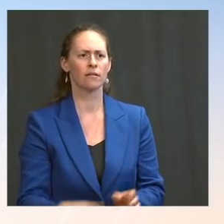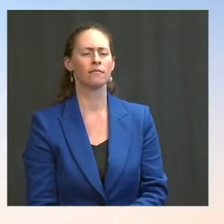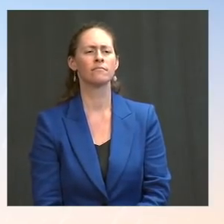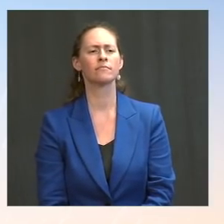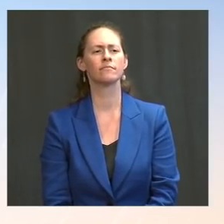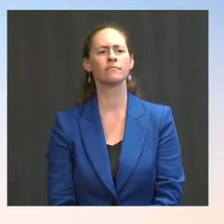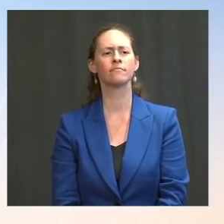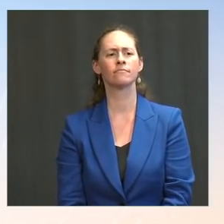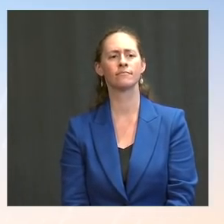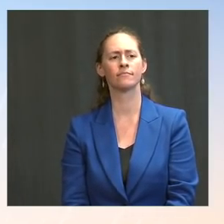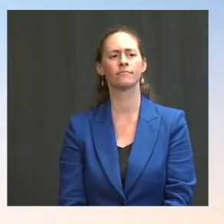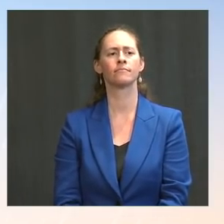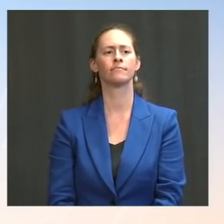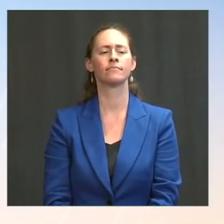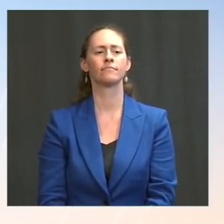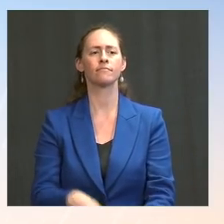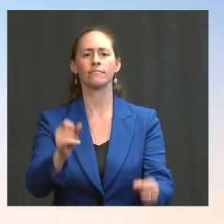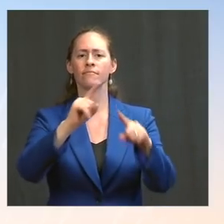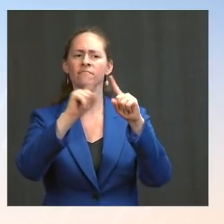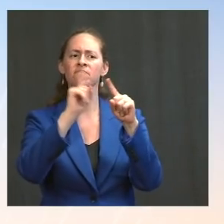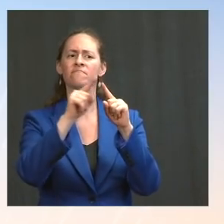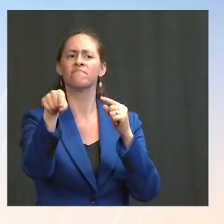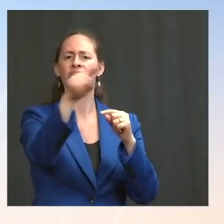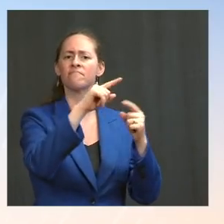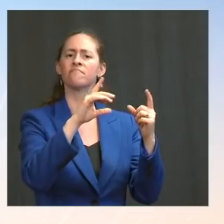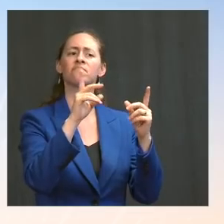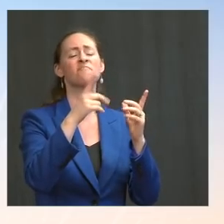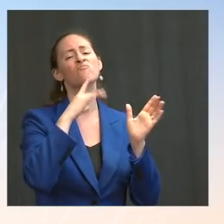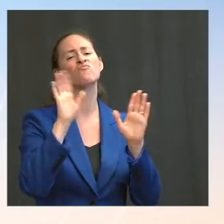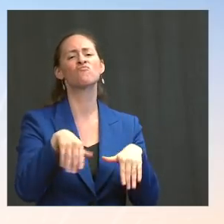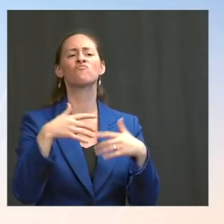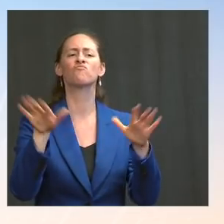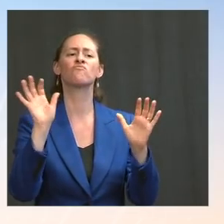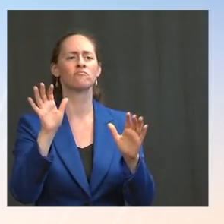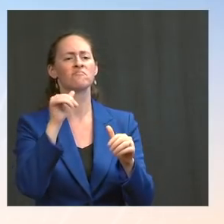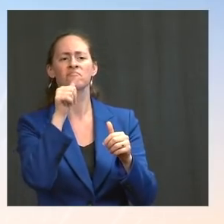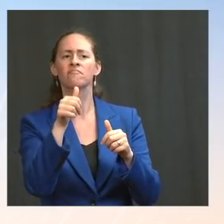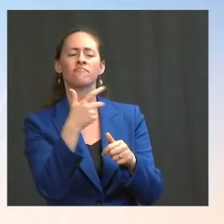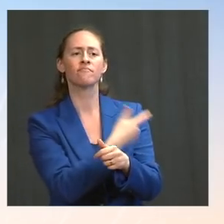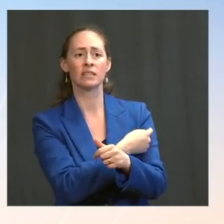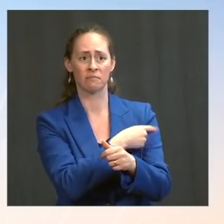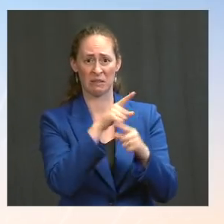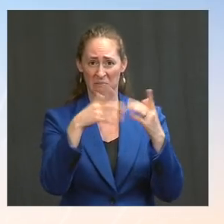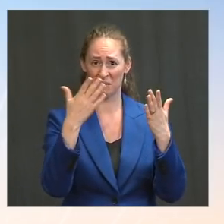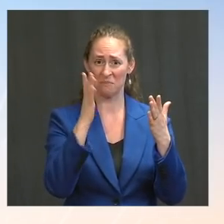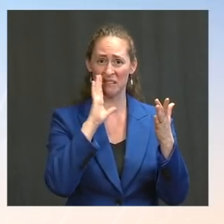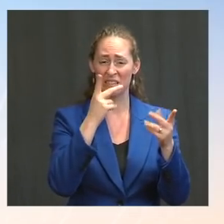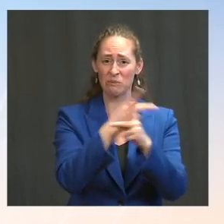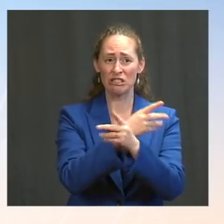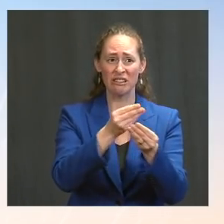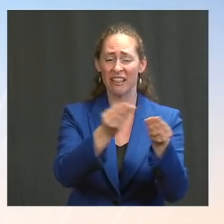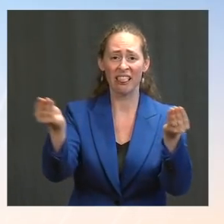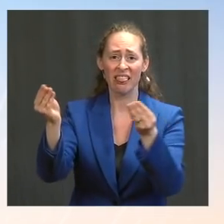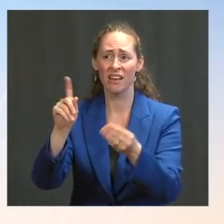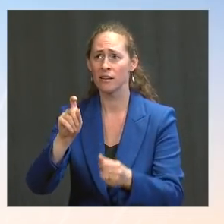might pose to other Americans, to the rest of the country right now? Ms. Psaki: Well, I think the guidance from medical experts is very clear: